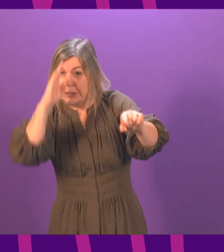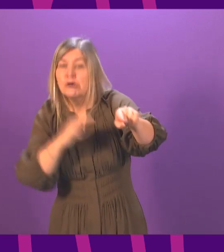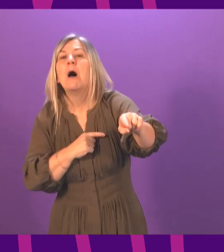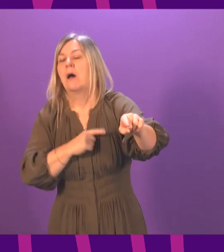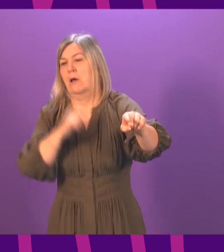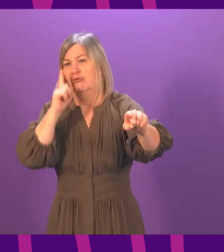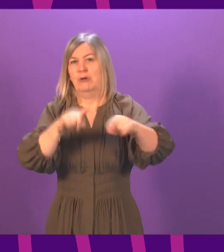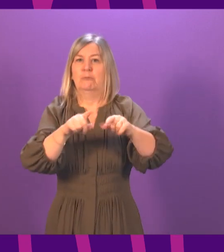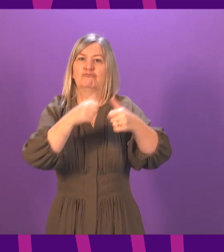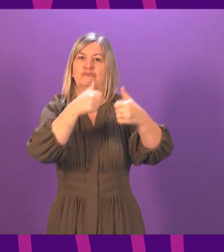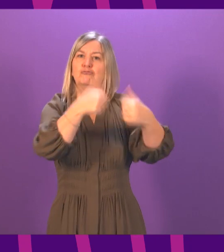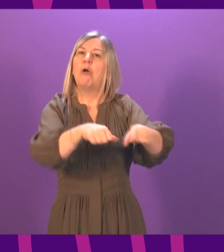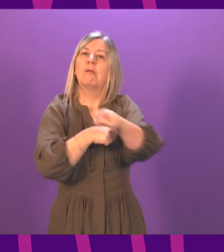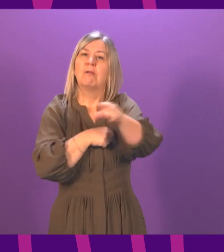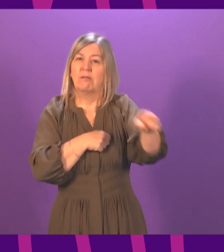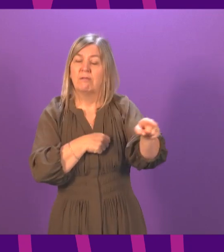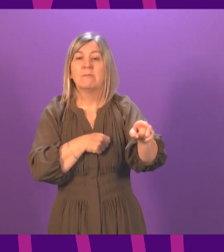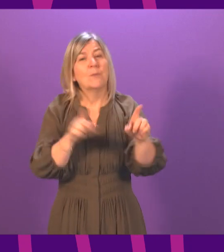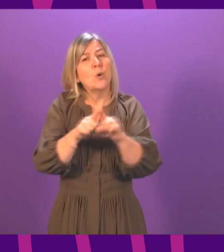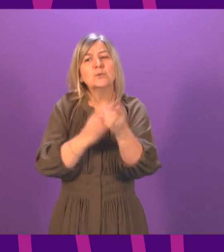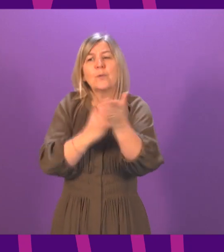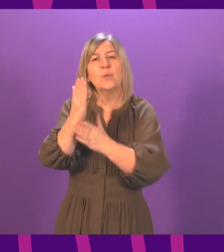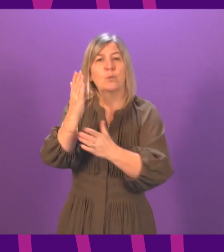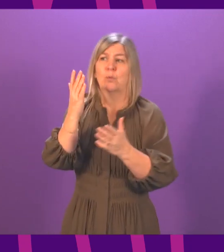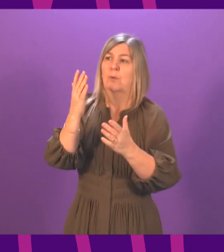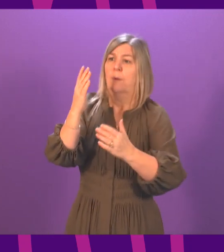through building standards in the future, we do not repeat the situation.